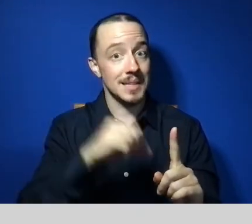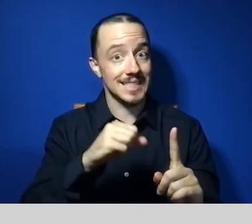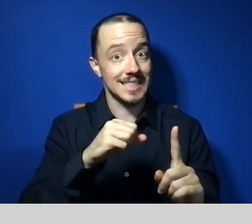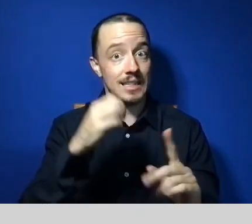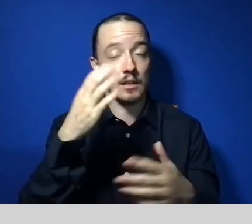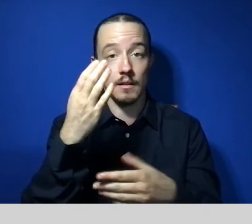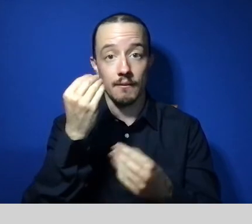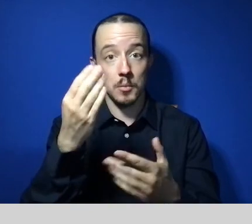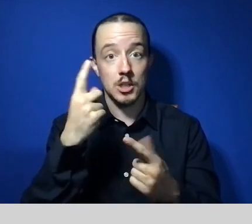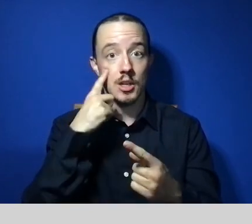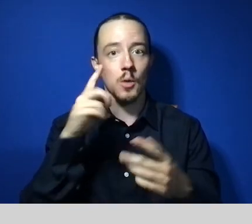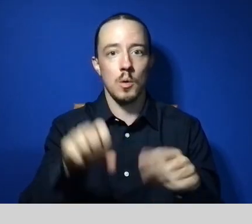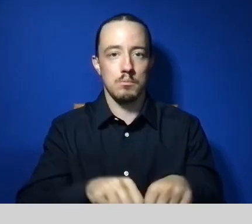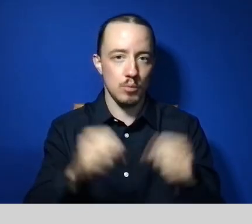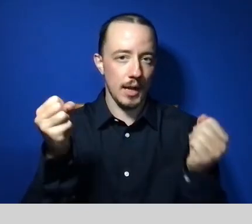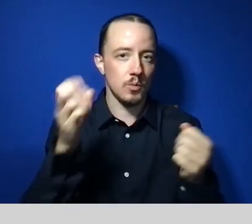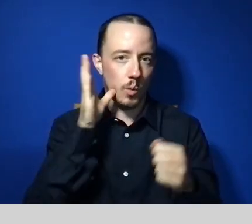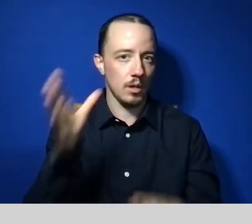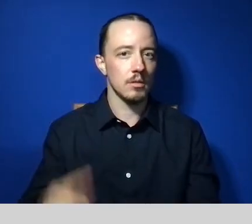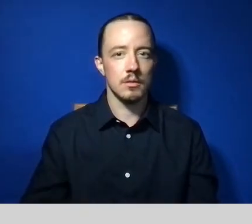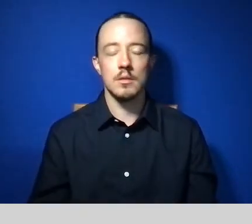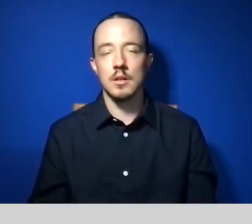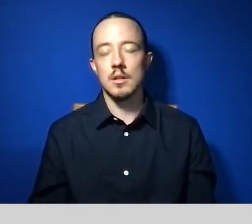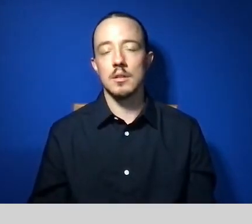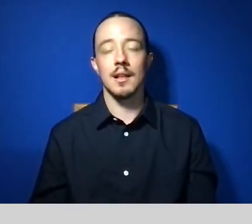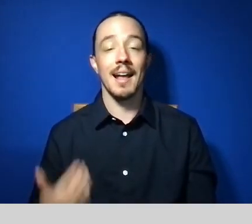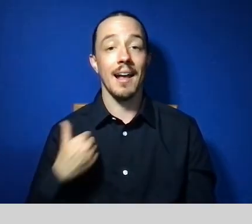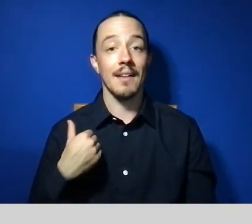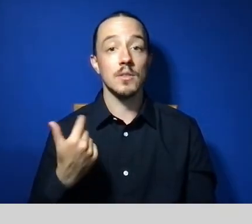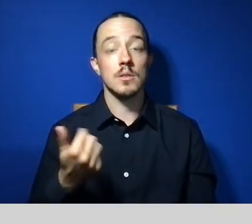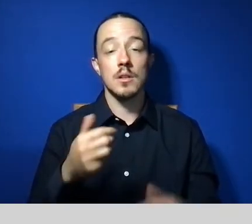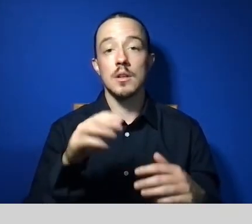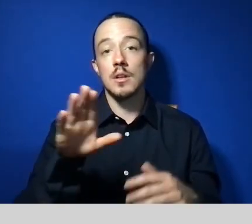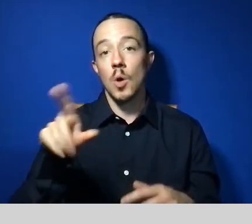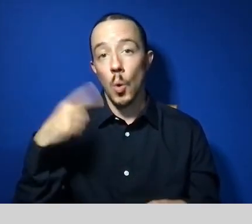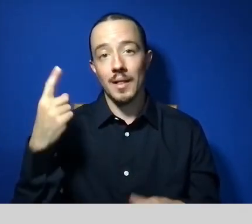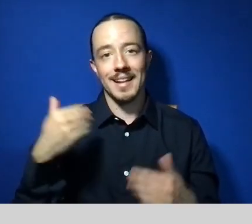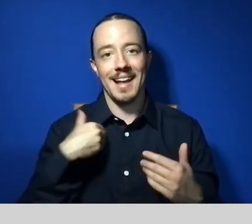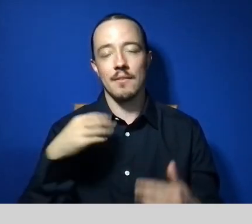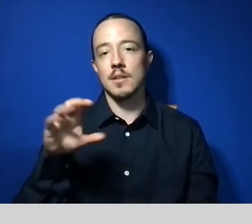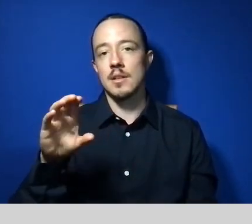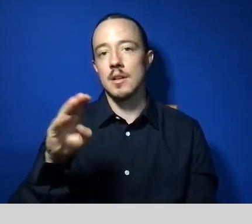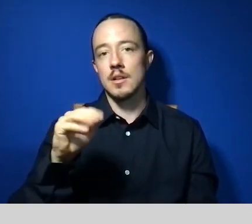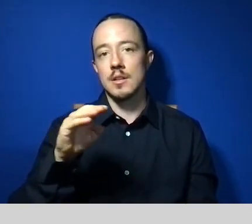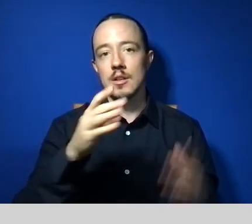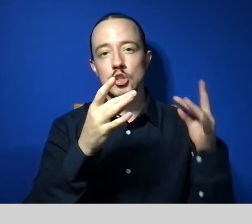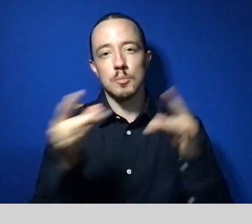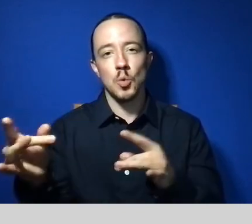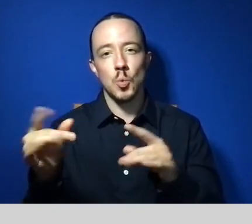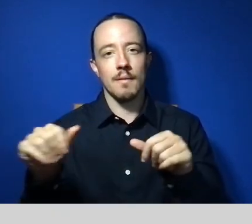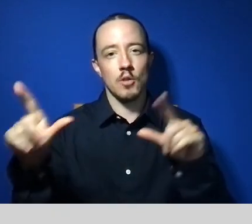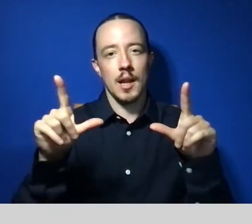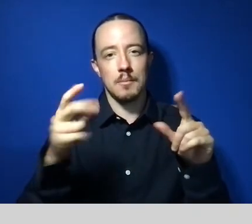it will break currently. Right now, they only have smooth frame transitions for scatter and bar plot.